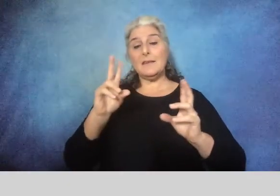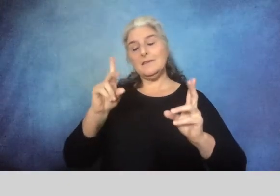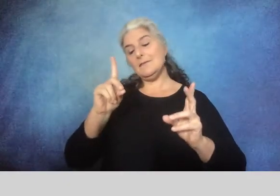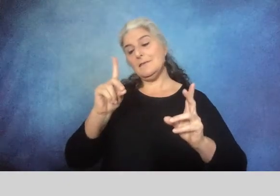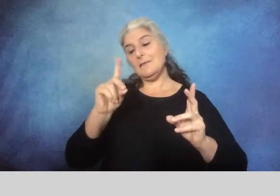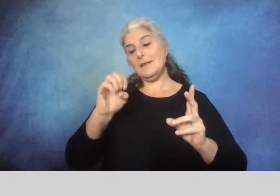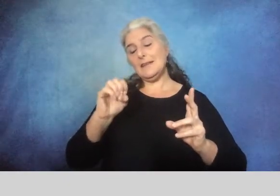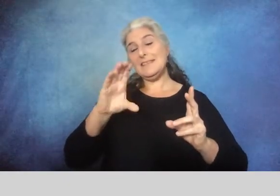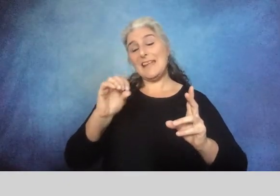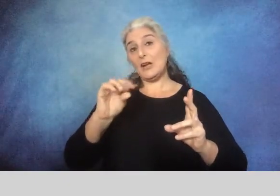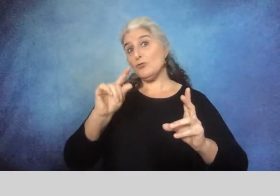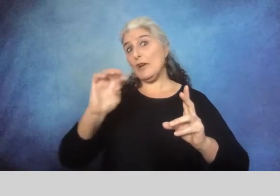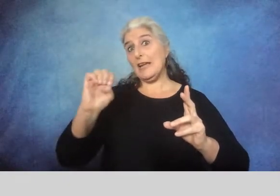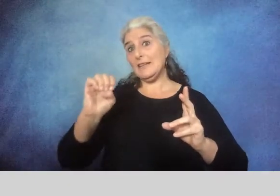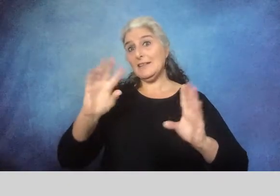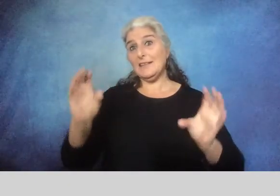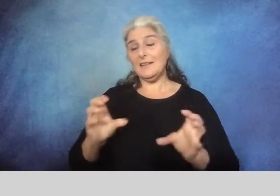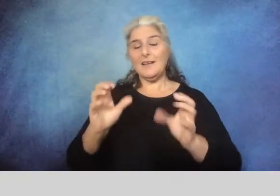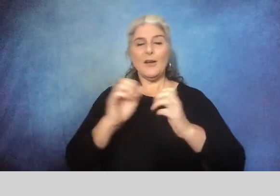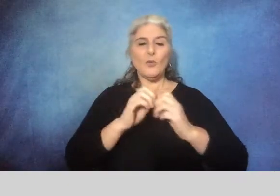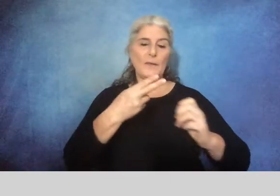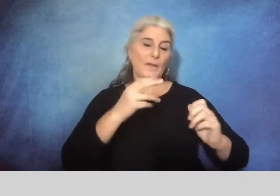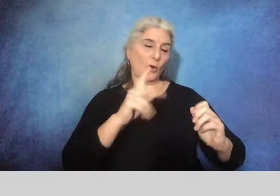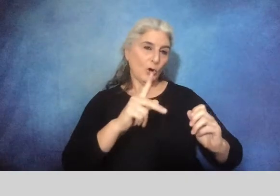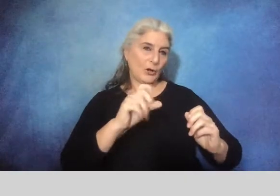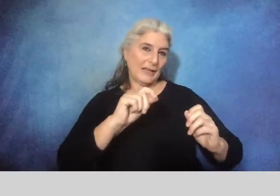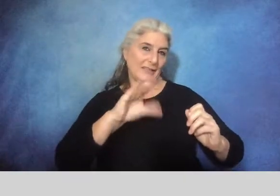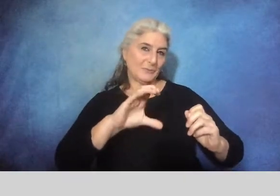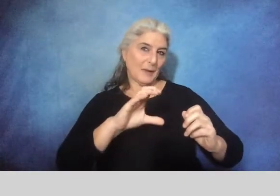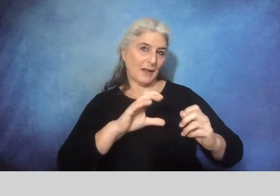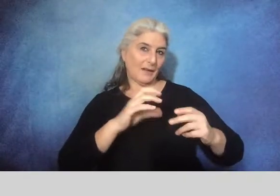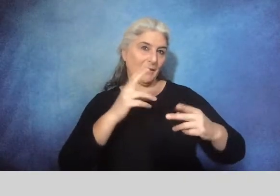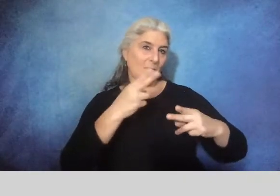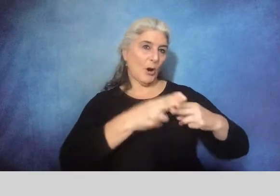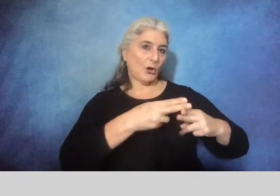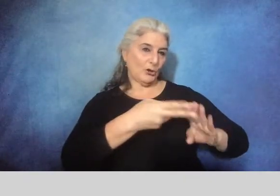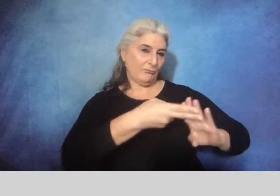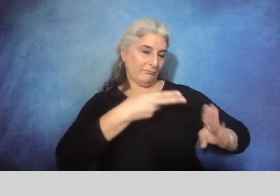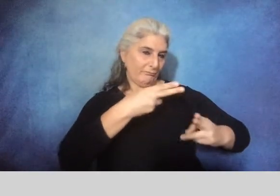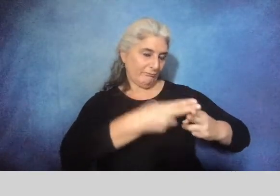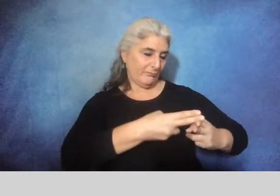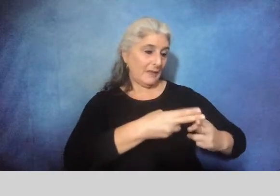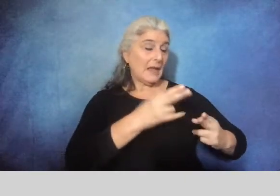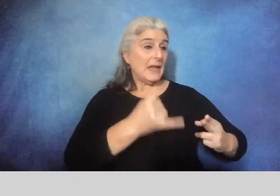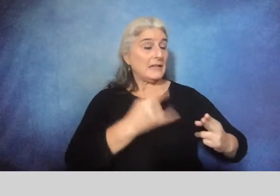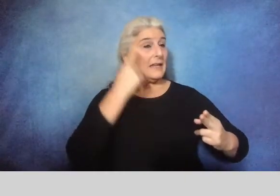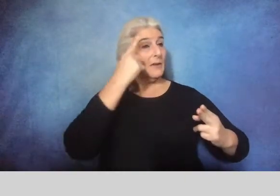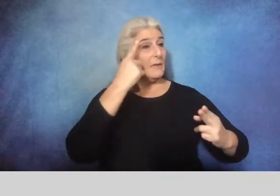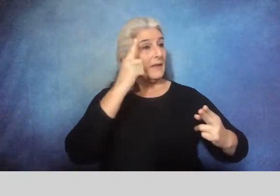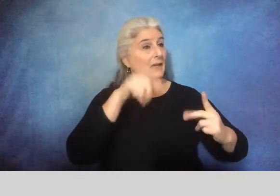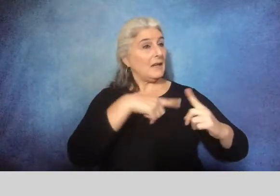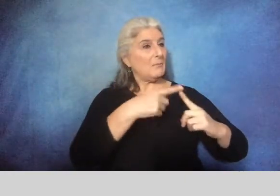or a hook with the hookspec marker. Now we are to consider a hook spec. What is hookspec?